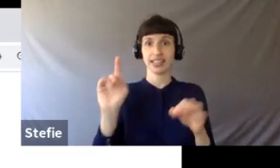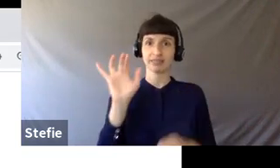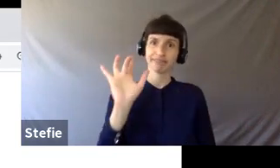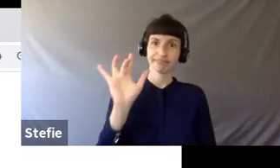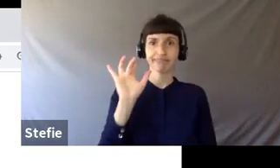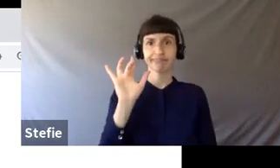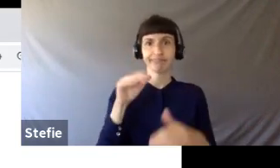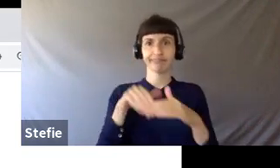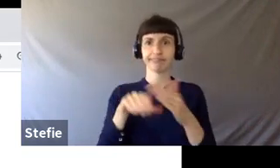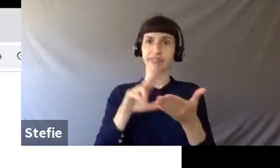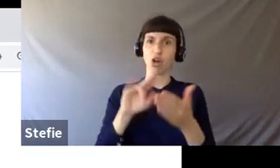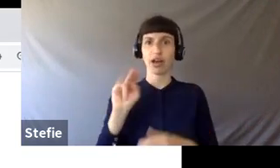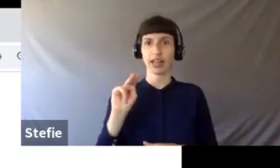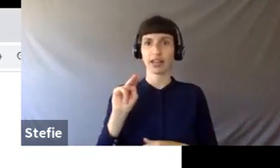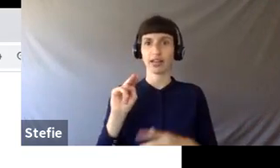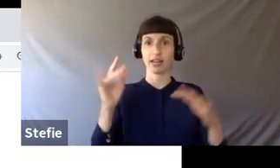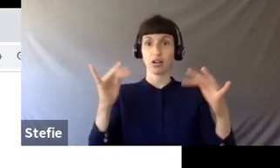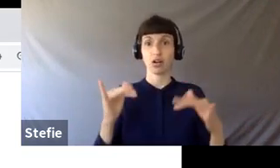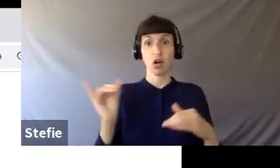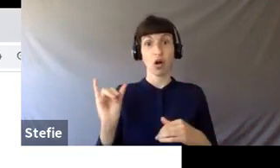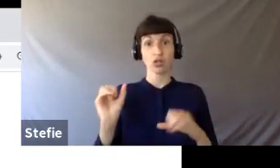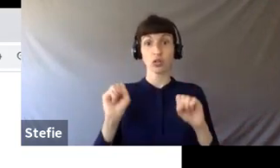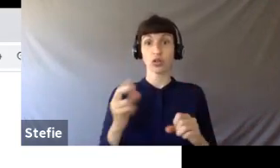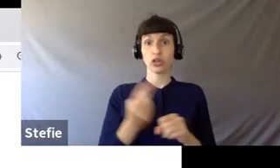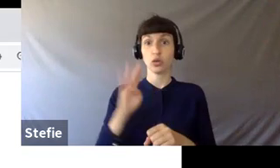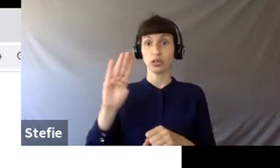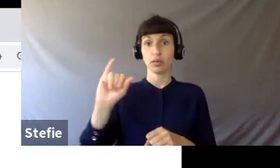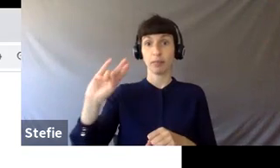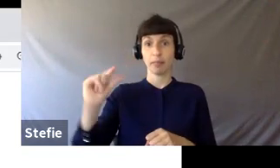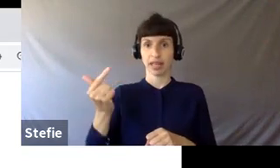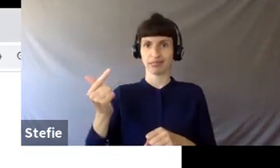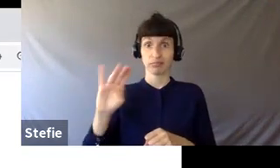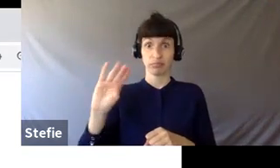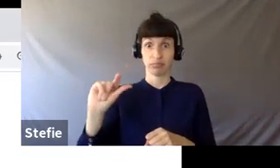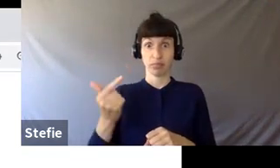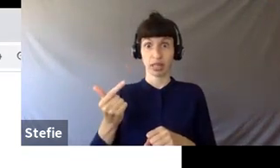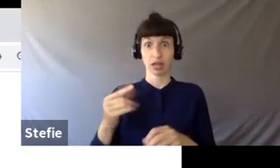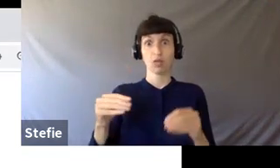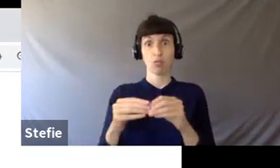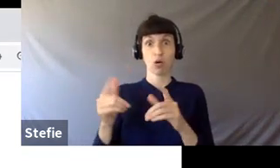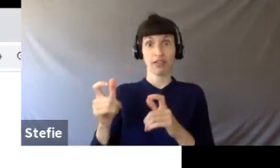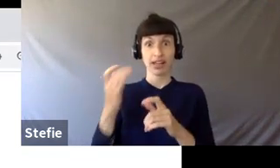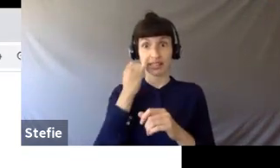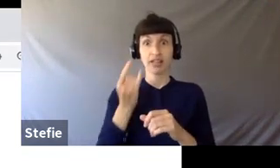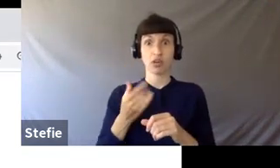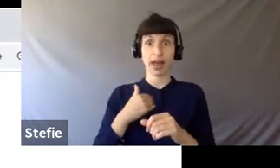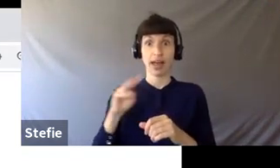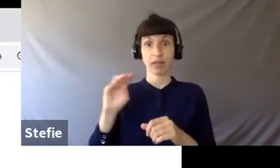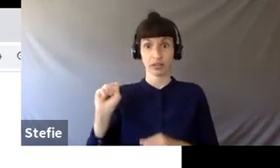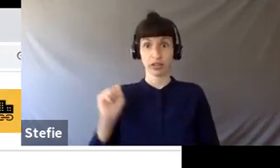Number one, I can search Google, Microsoft teams and the first link will take you to where I can log it. For Microsoft you can also use Bing,